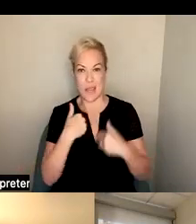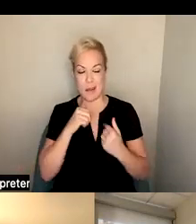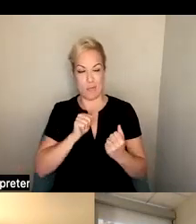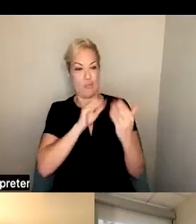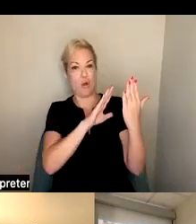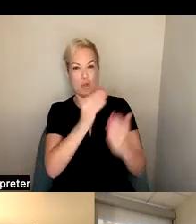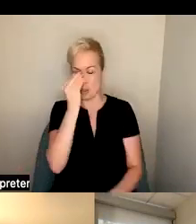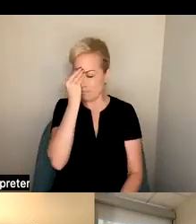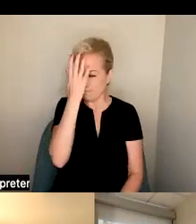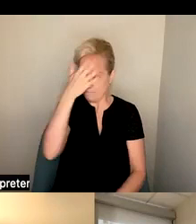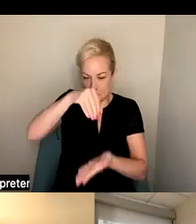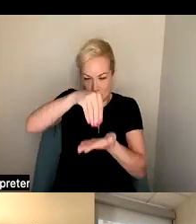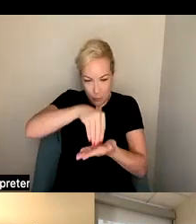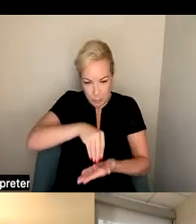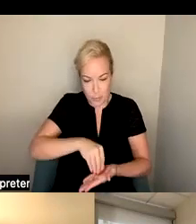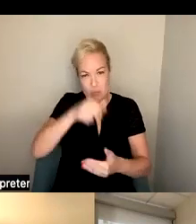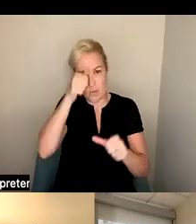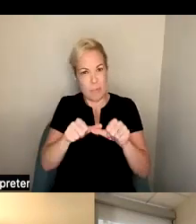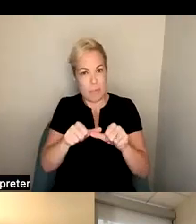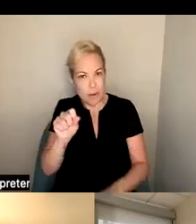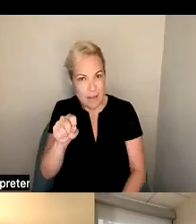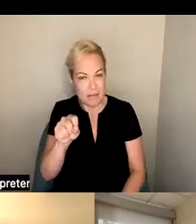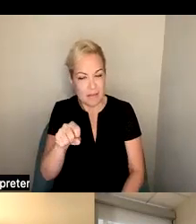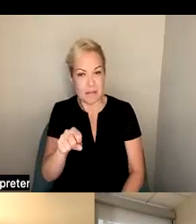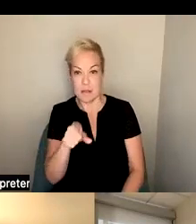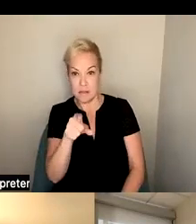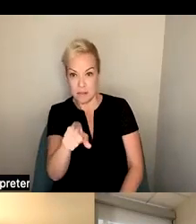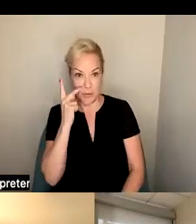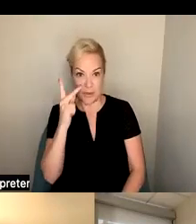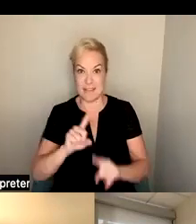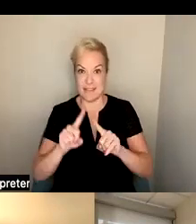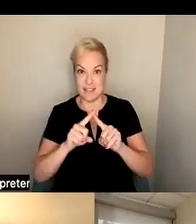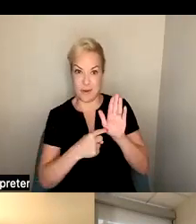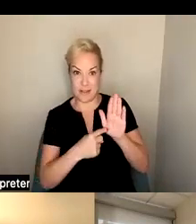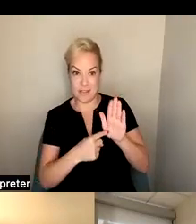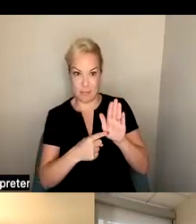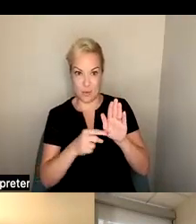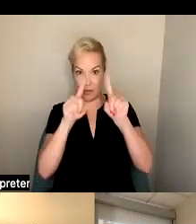for record keeping, and some of these examples, for example, are right here on the the slide, with